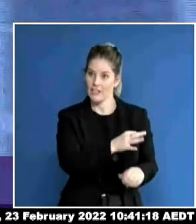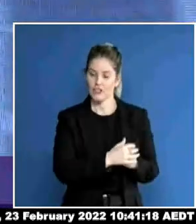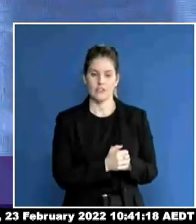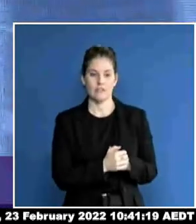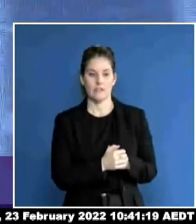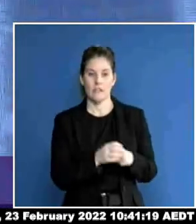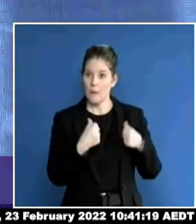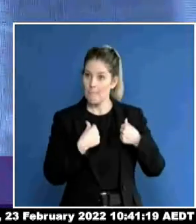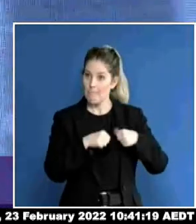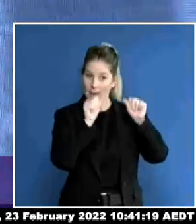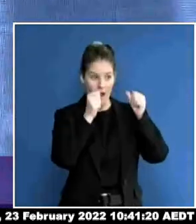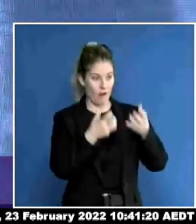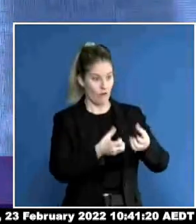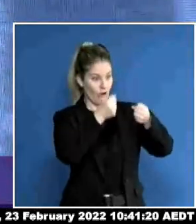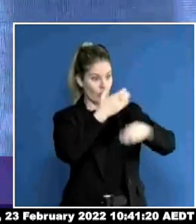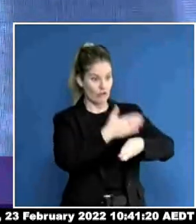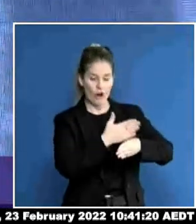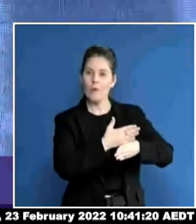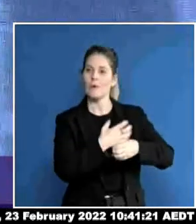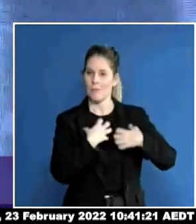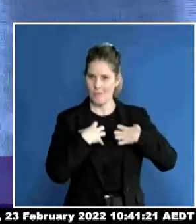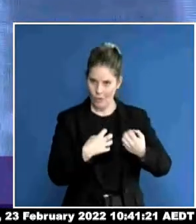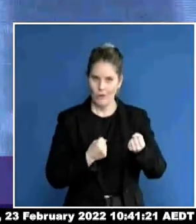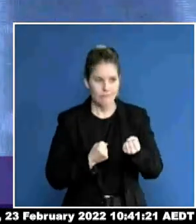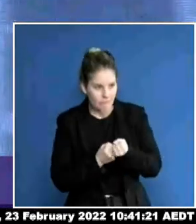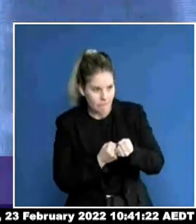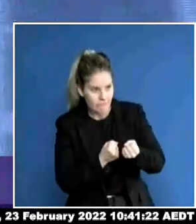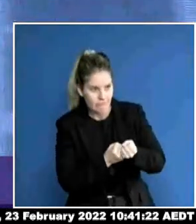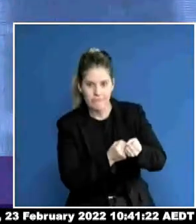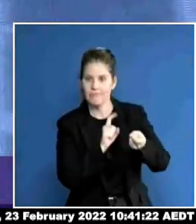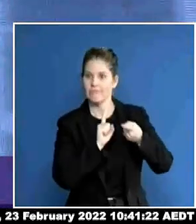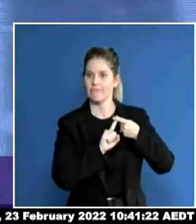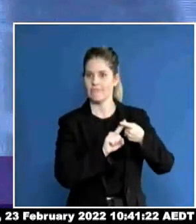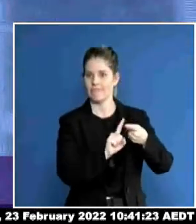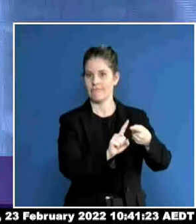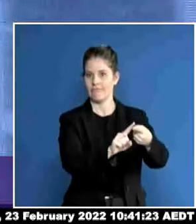Professor Kavanagh and Dr Devine gave evidence of the issues which can arise when a